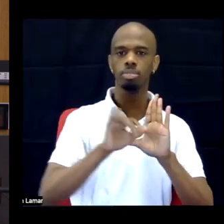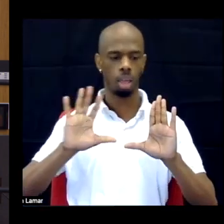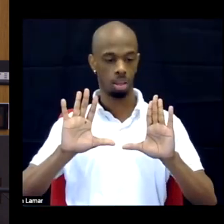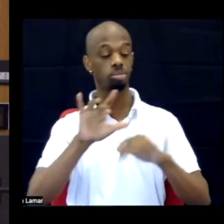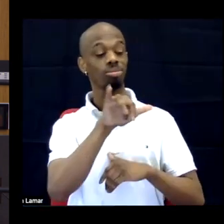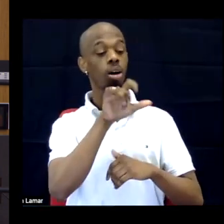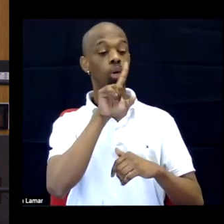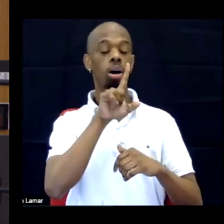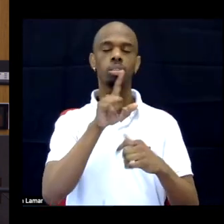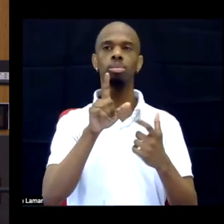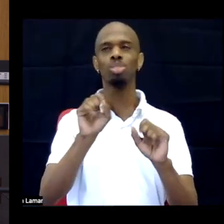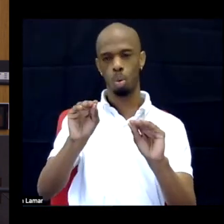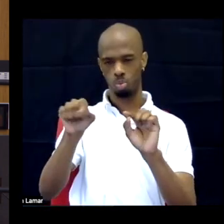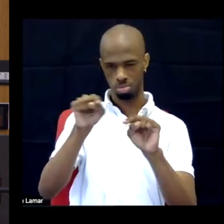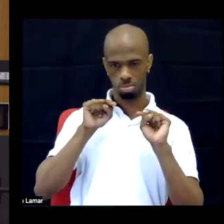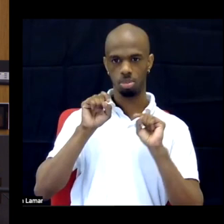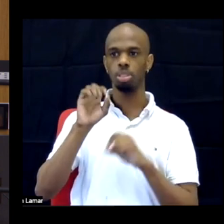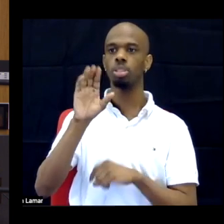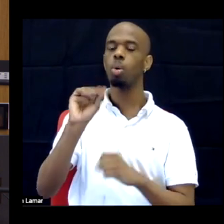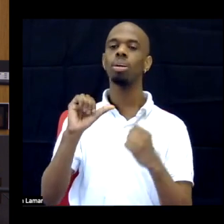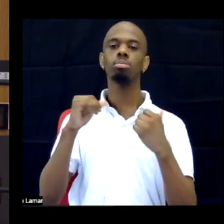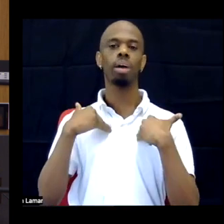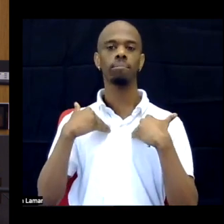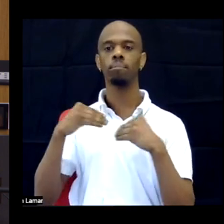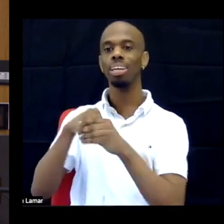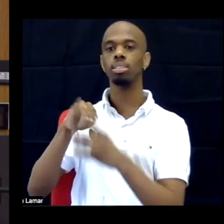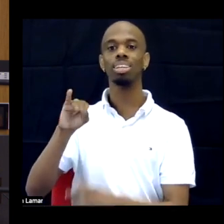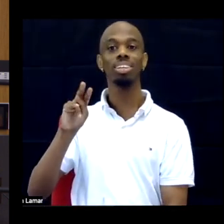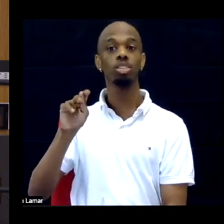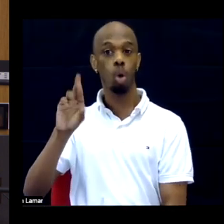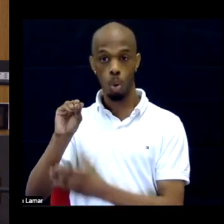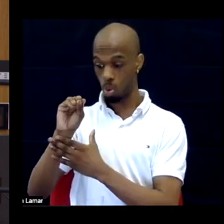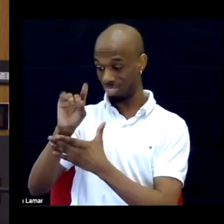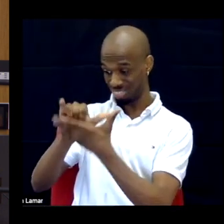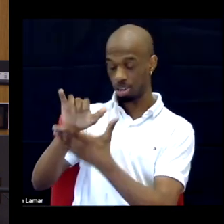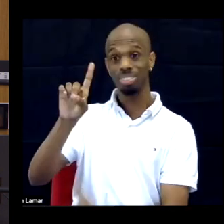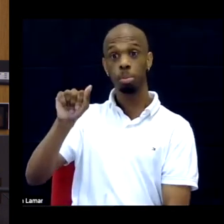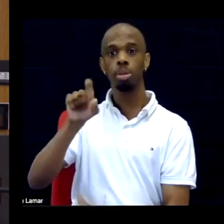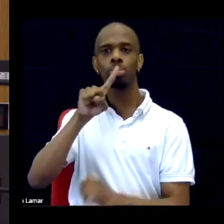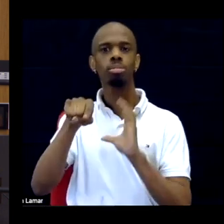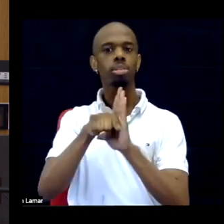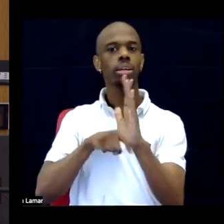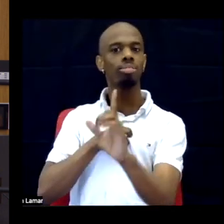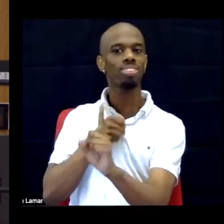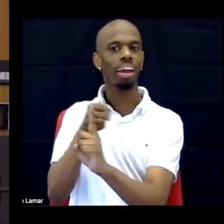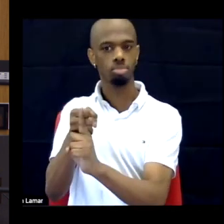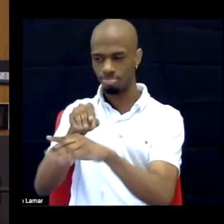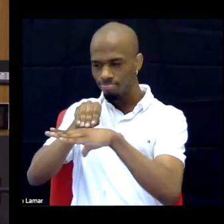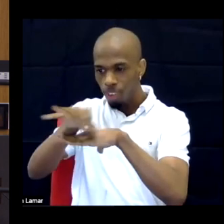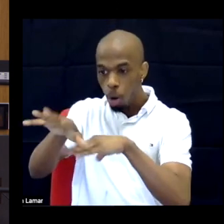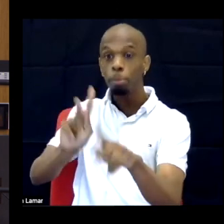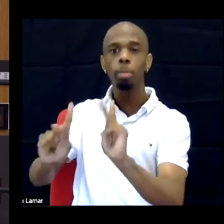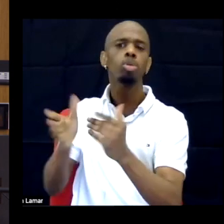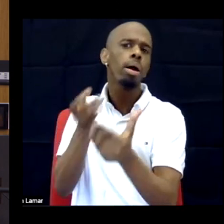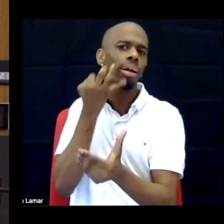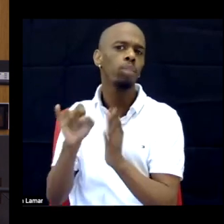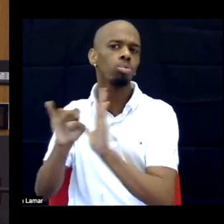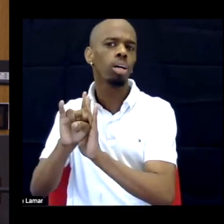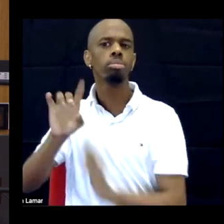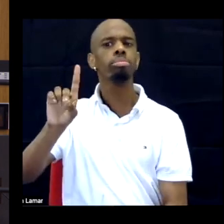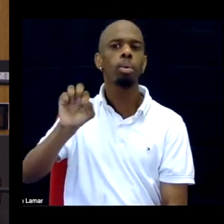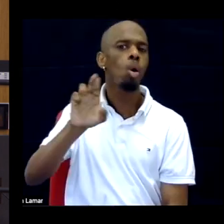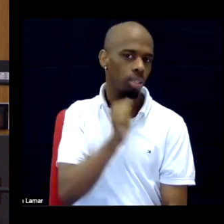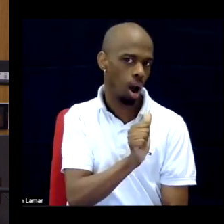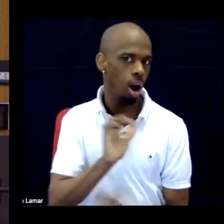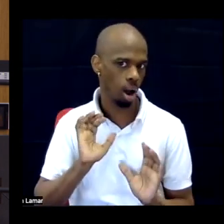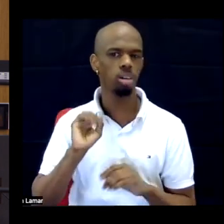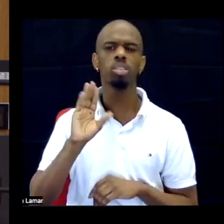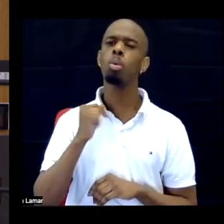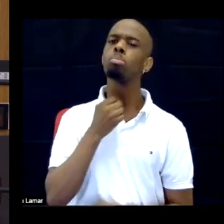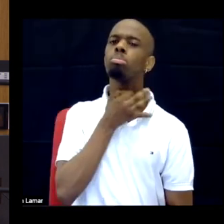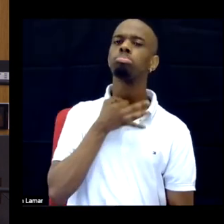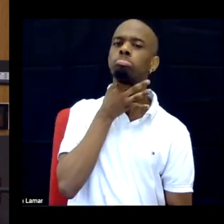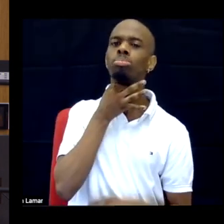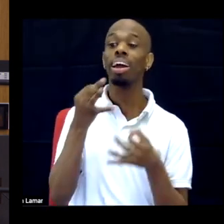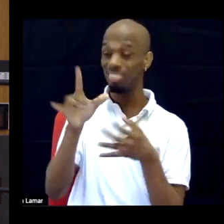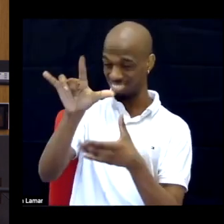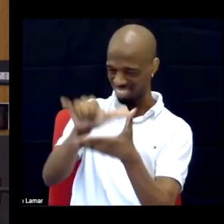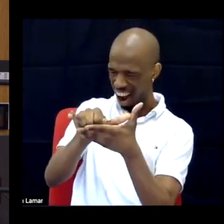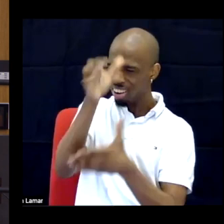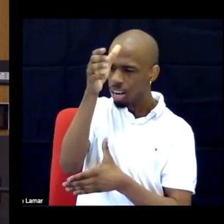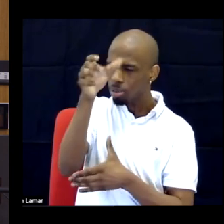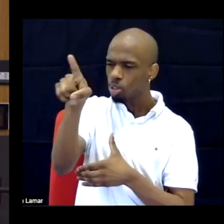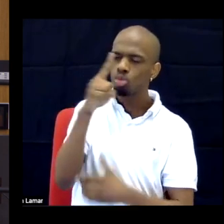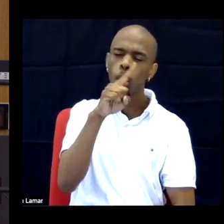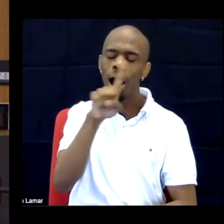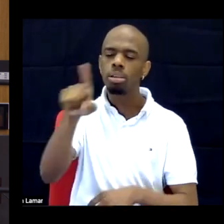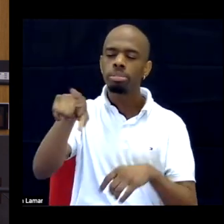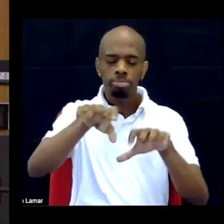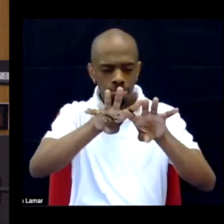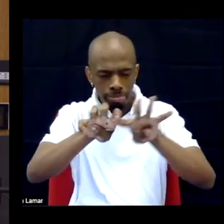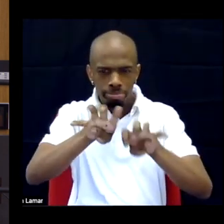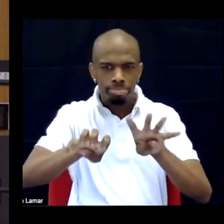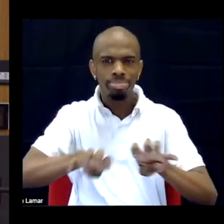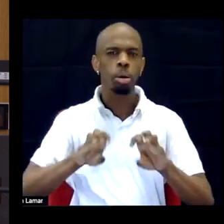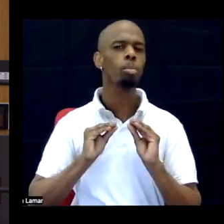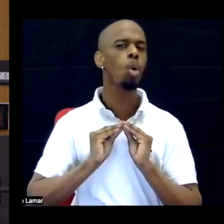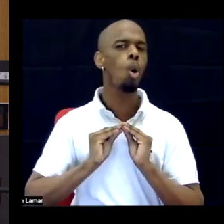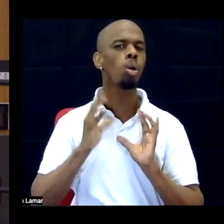And I wonder if you can take that apart a little bit for us so that we can understand